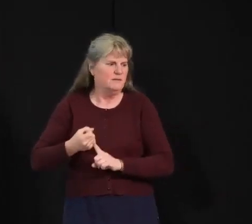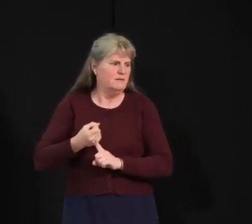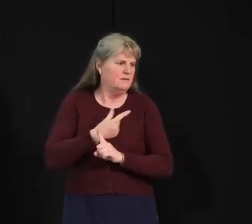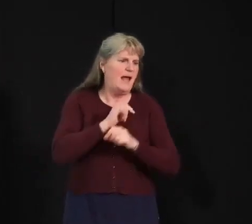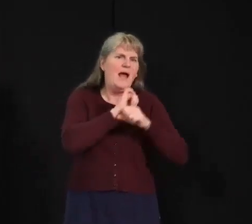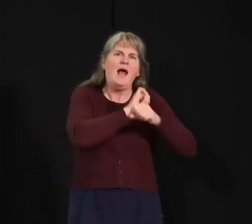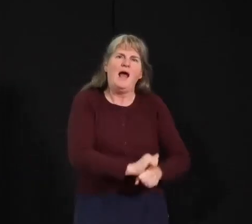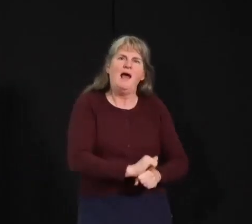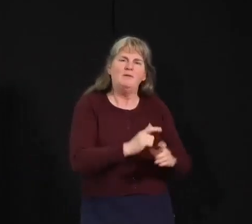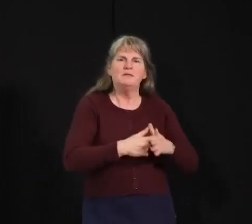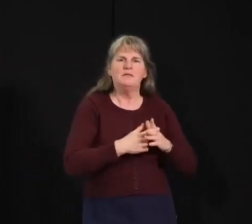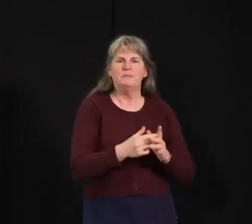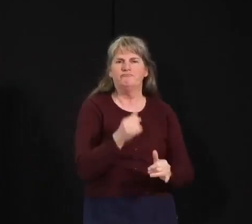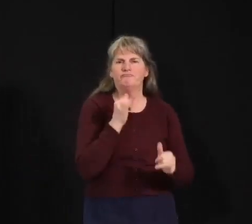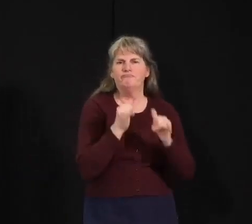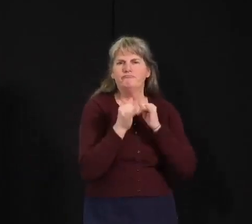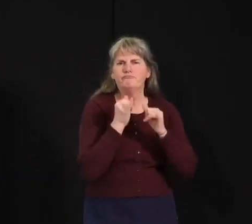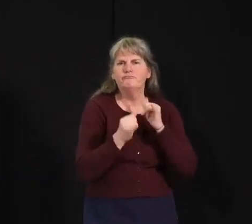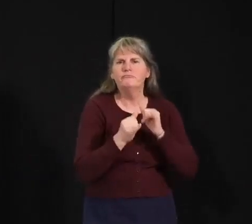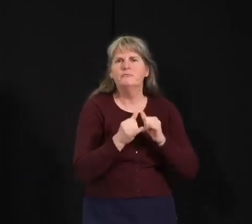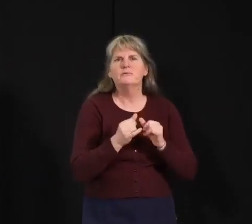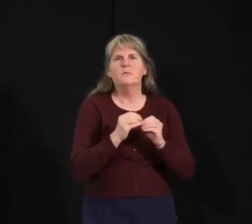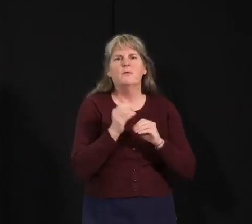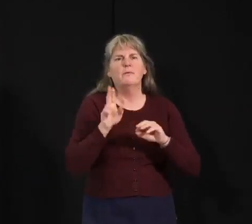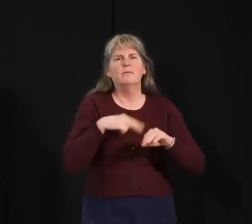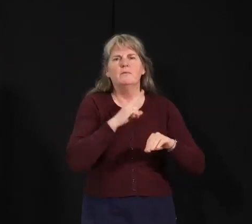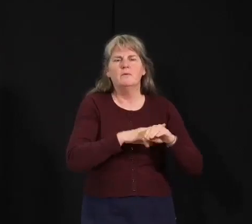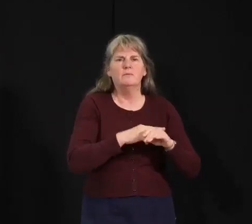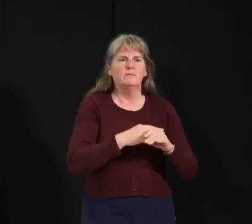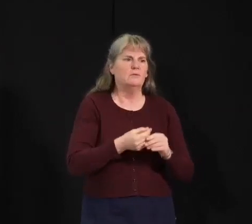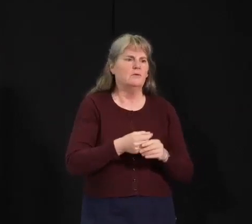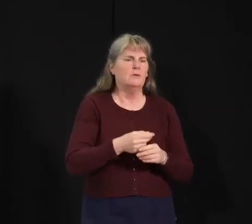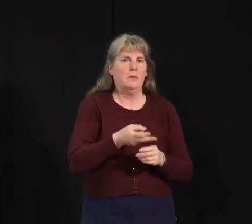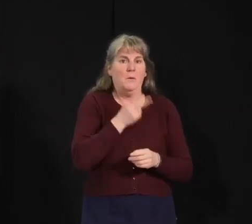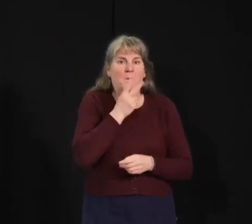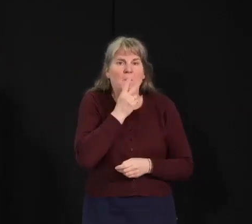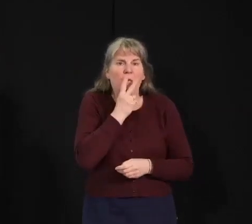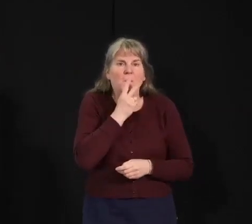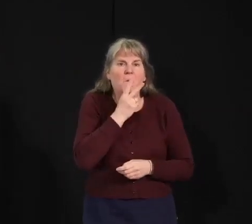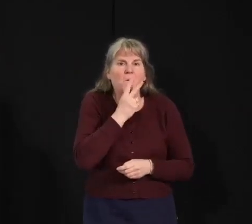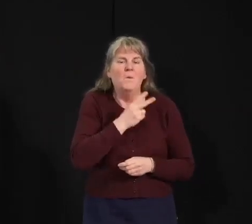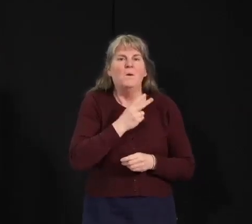get through this. During stressful times like